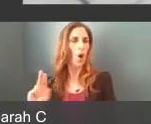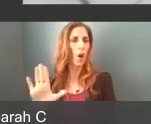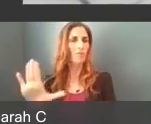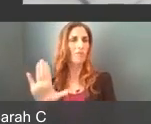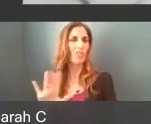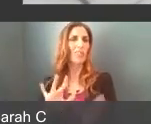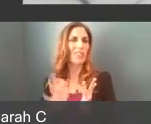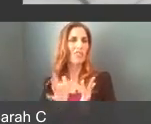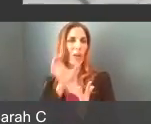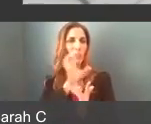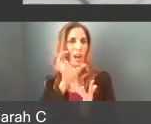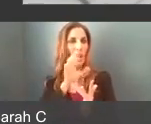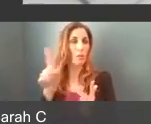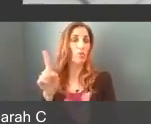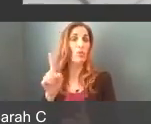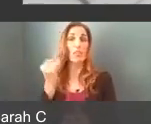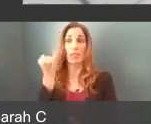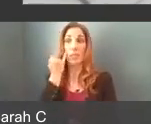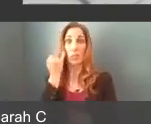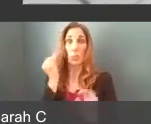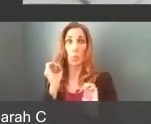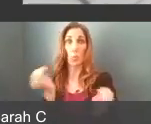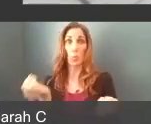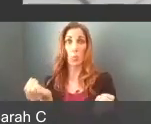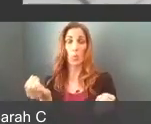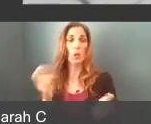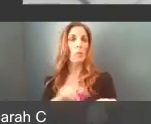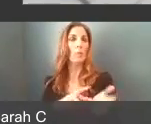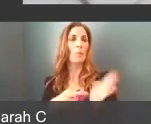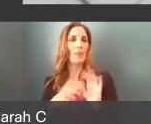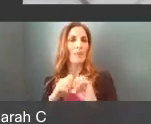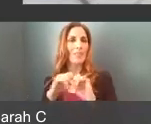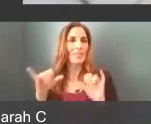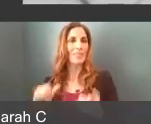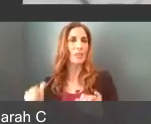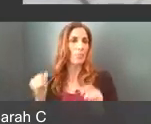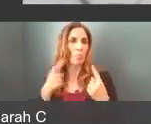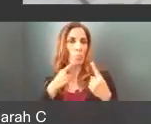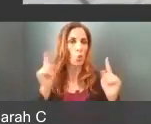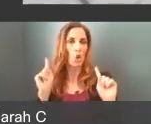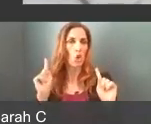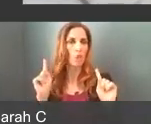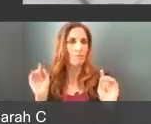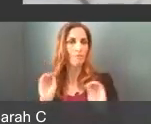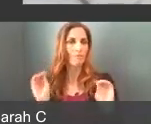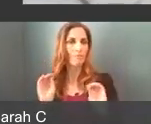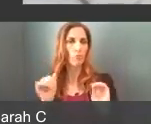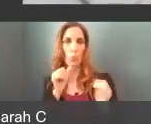and if they do not, then the system will not work and allow the individual to make an appointment.